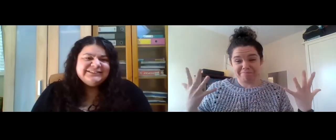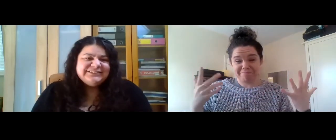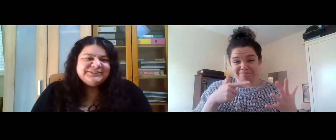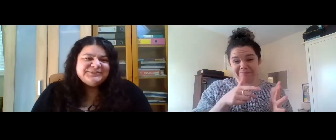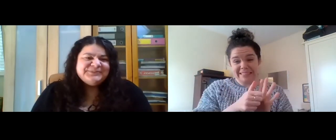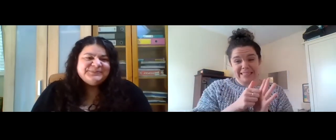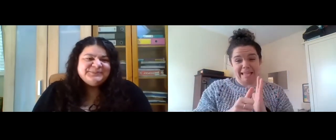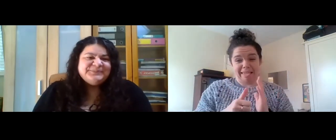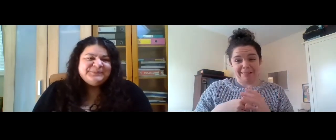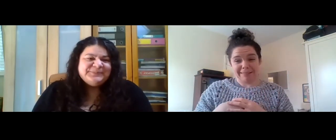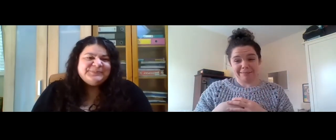That is so much! Takes a lot of skill!